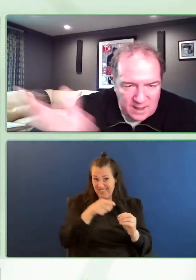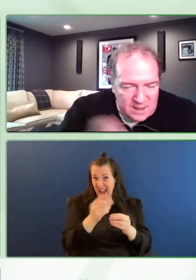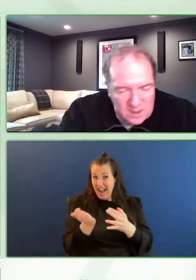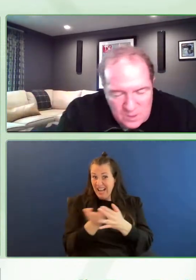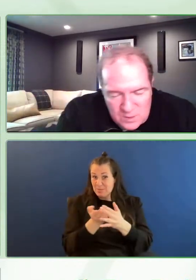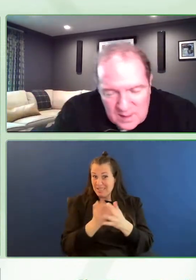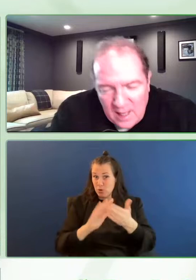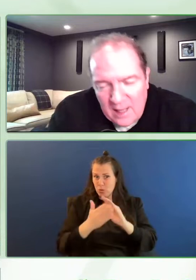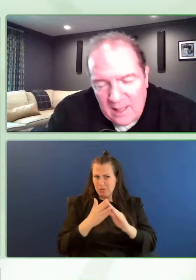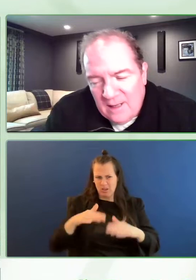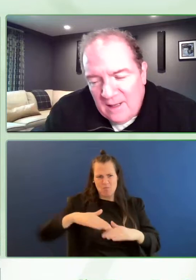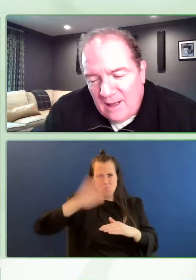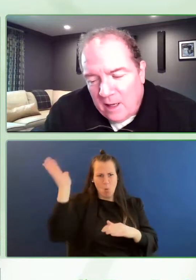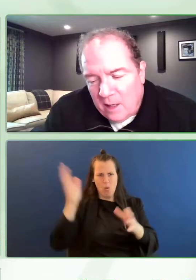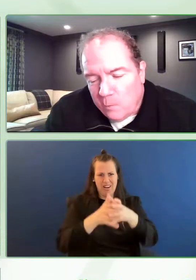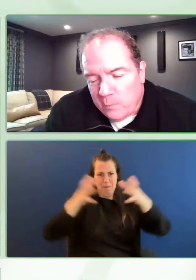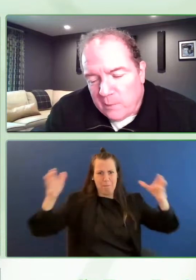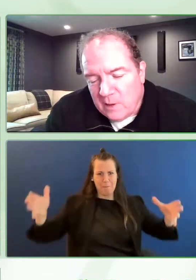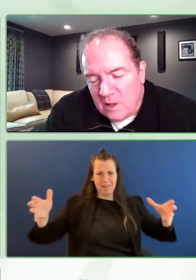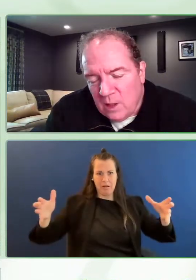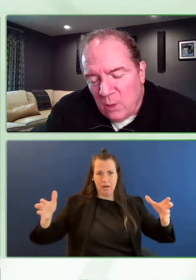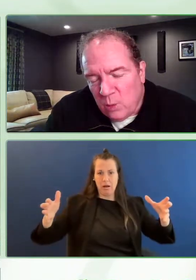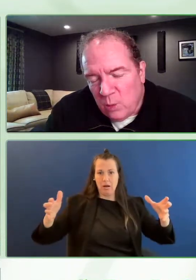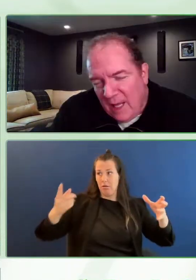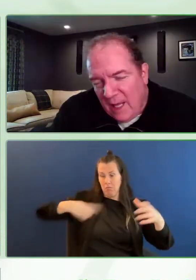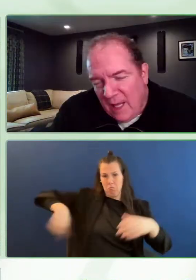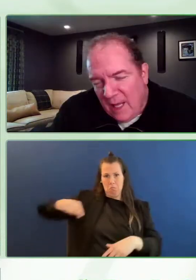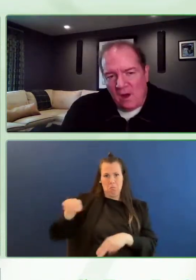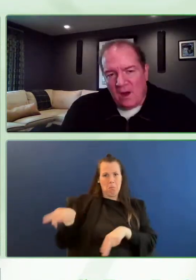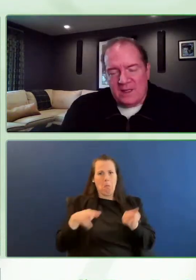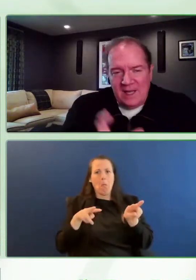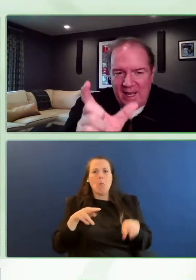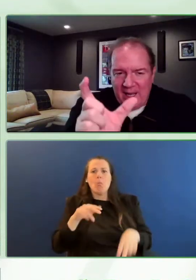as I continue today, you really can't find